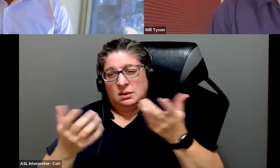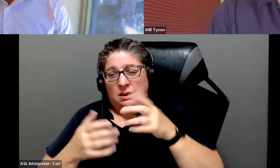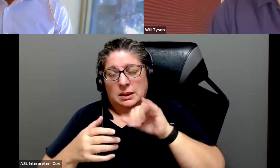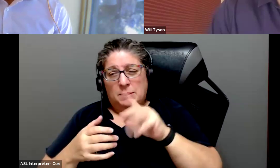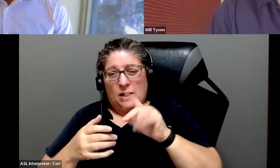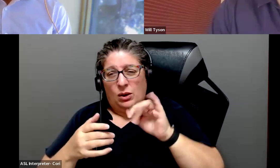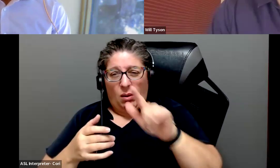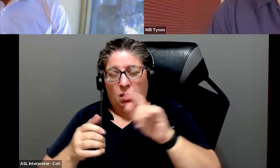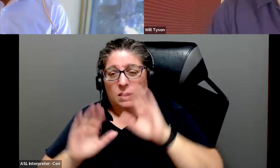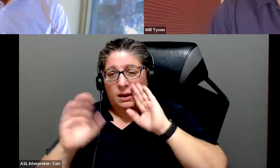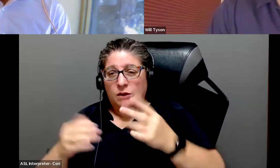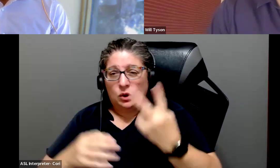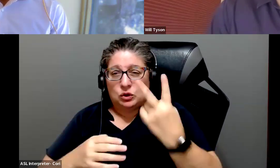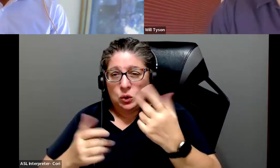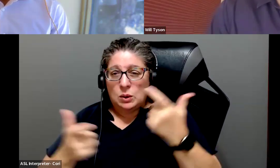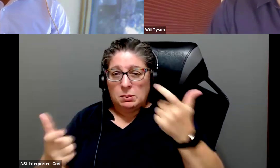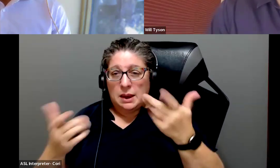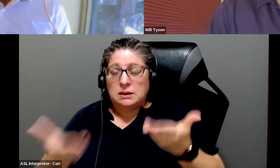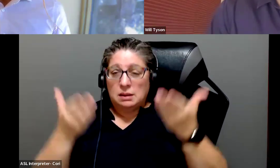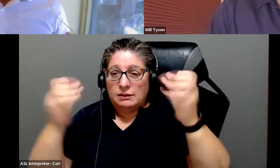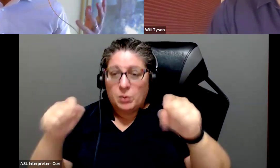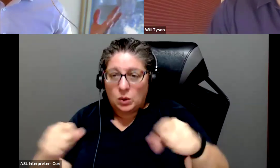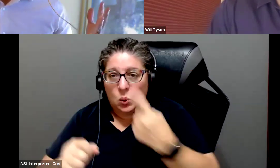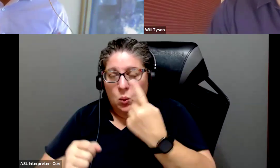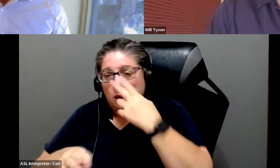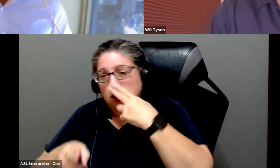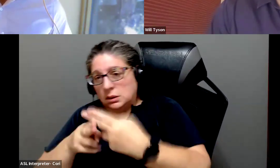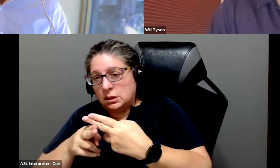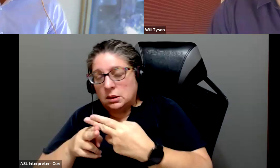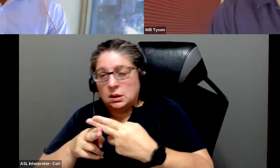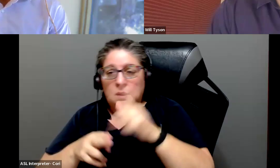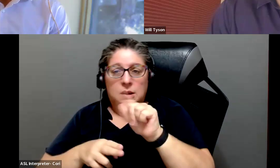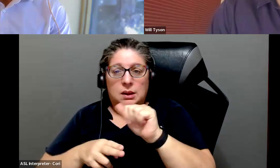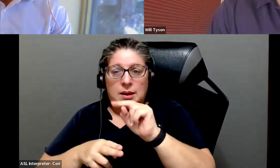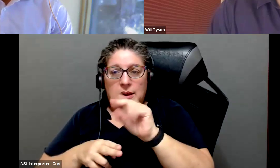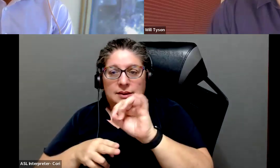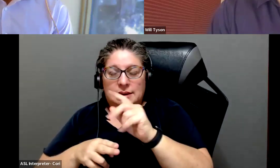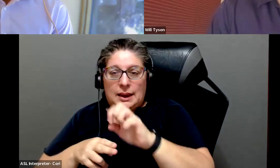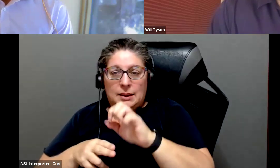We are focused on two big deliverables. One is what we are calling kind of the landscape scan.